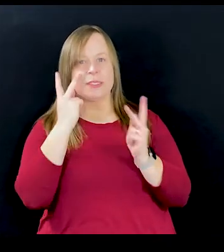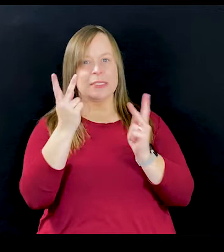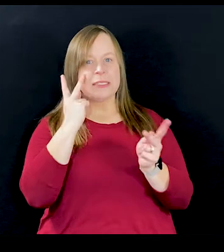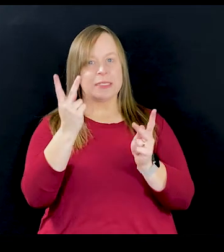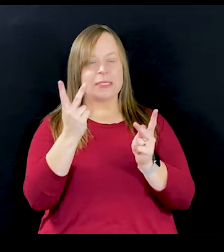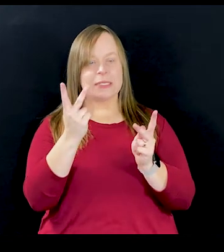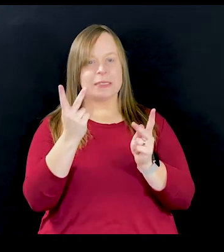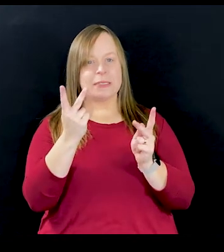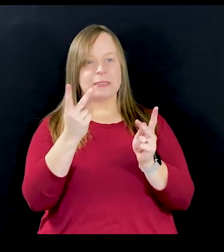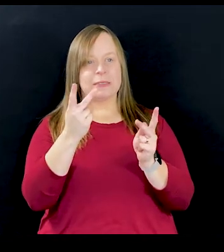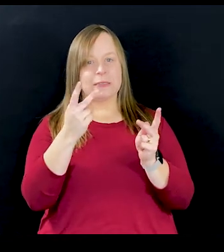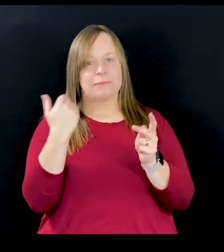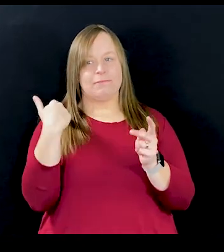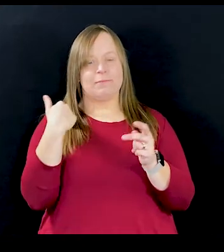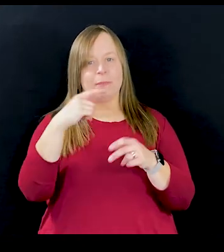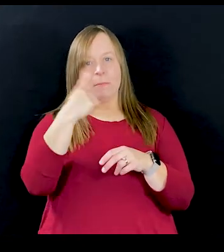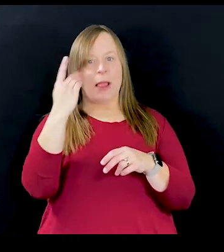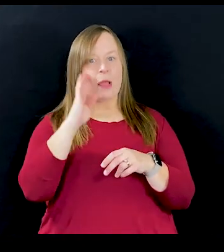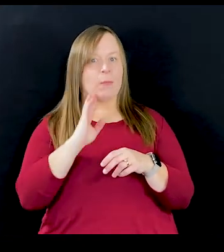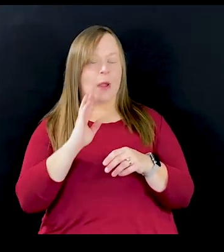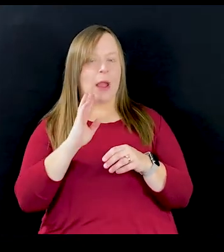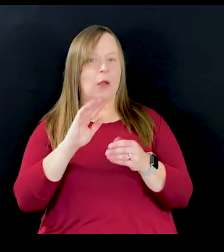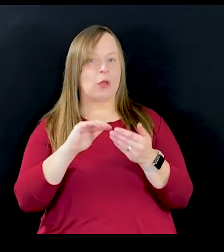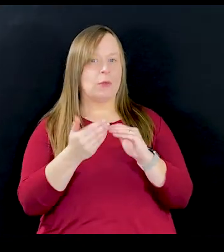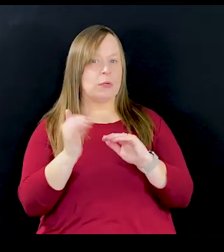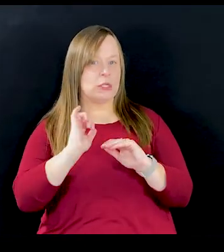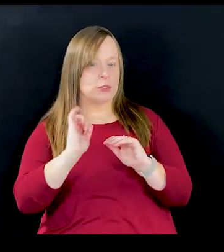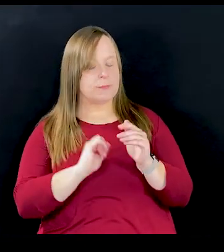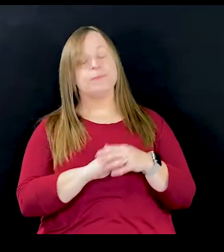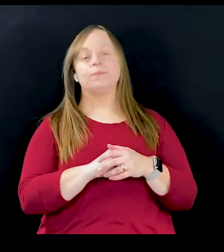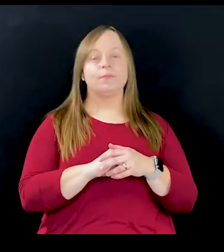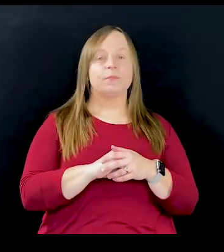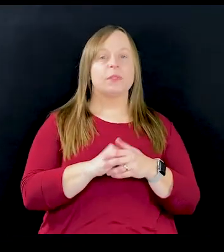highlighted similar in the Black and Brown communities as well.